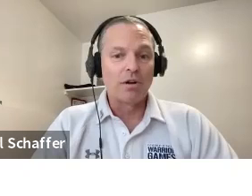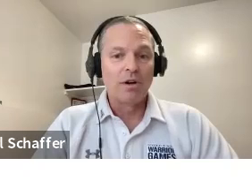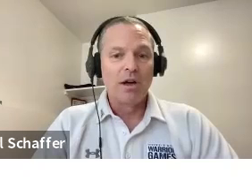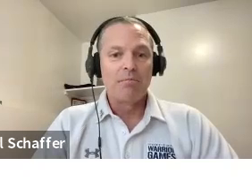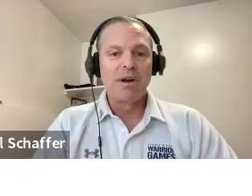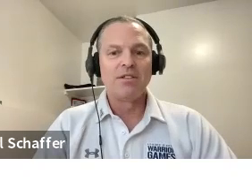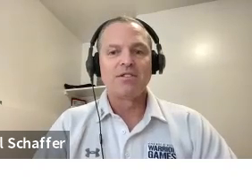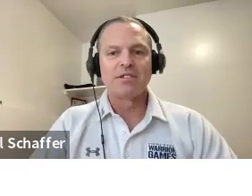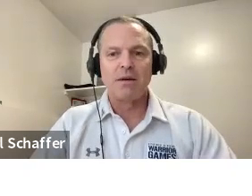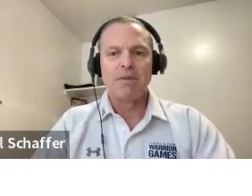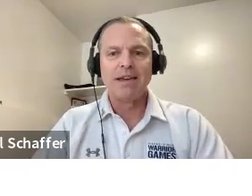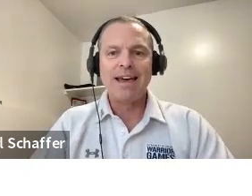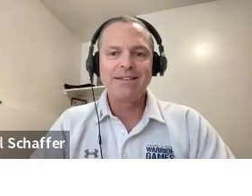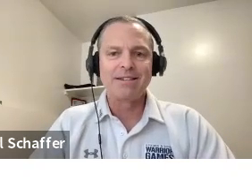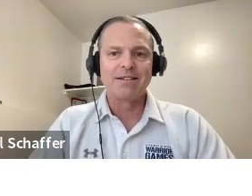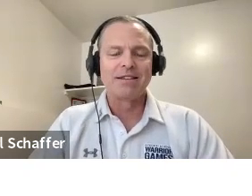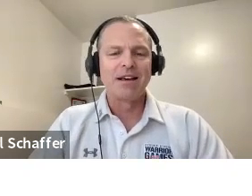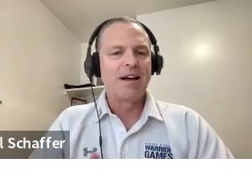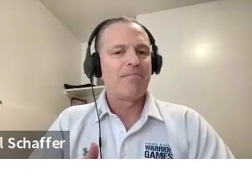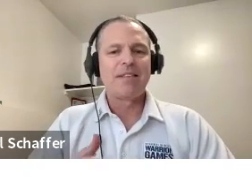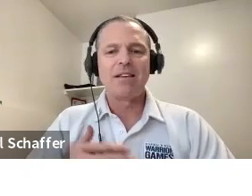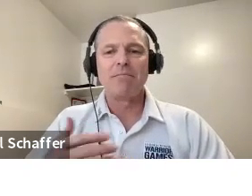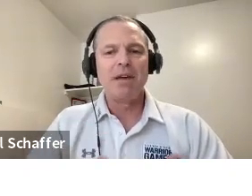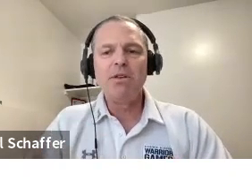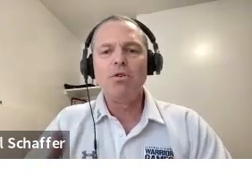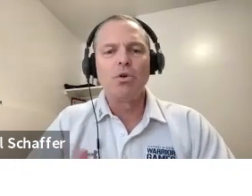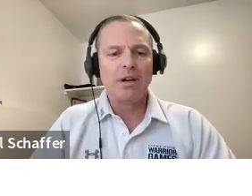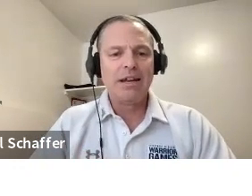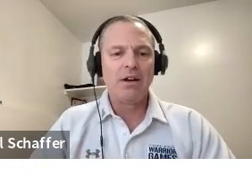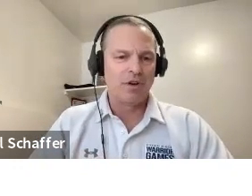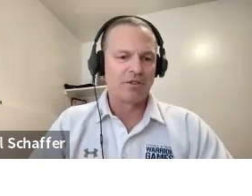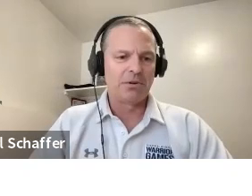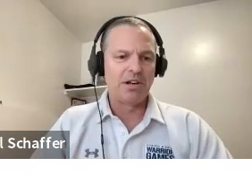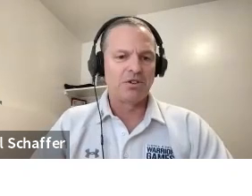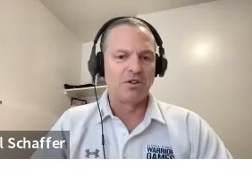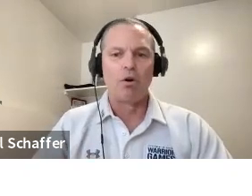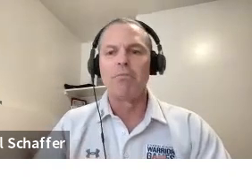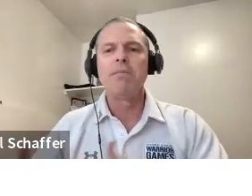component. They work very